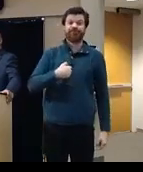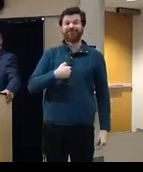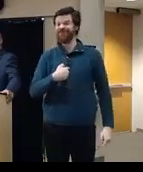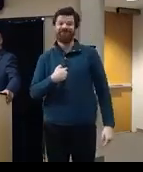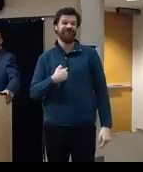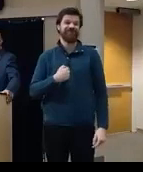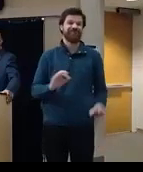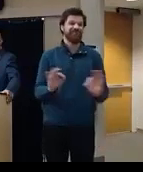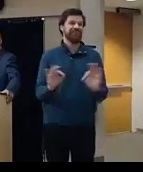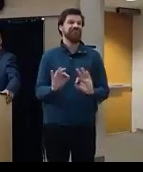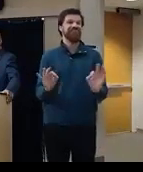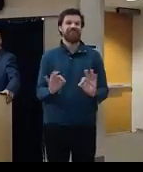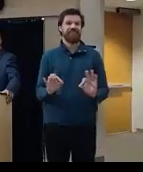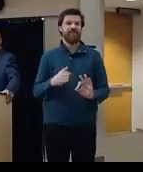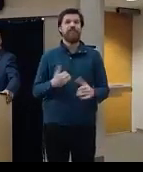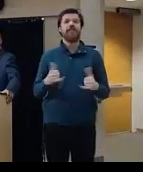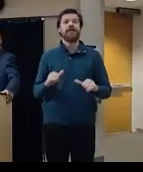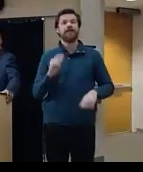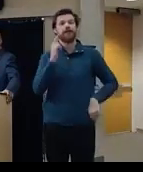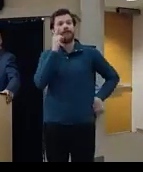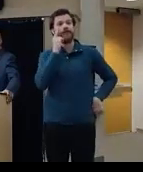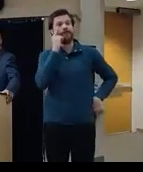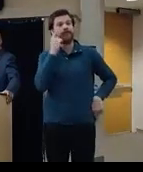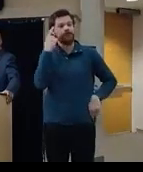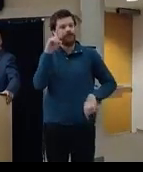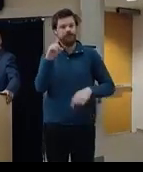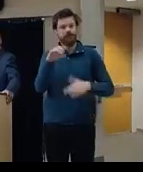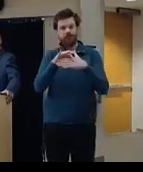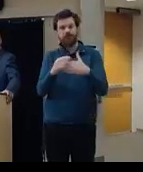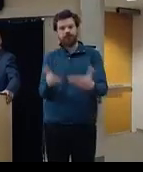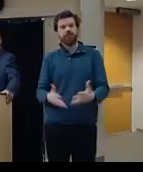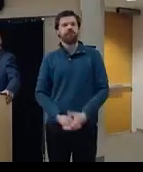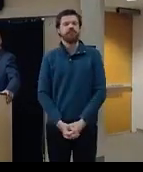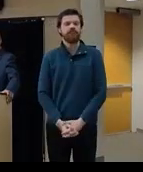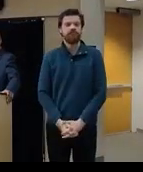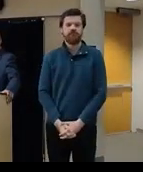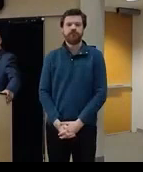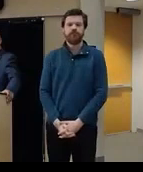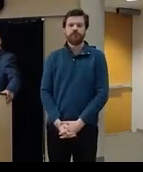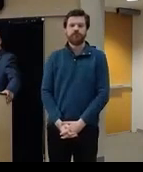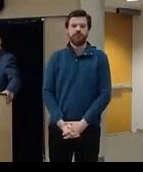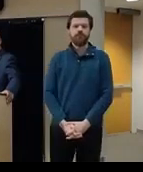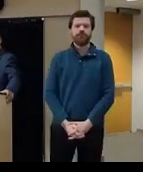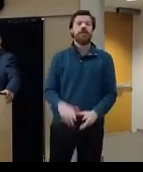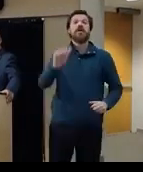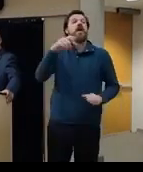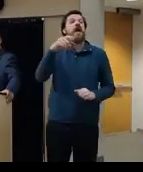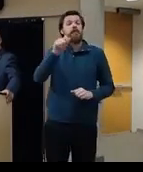whole lot because I'm still waiting for the substance what APA must do to atone for their